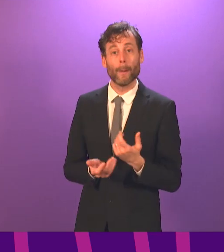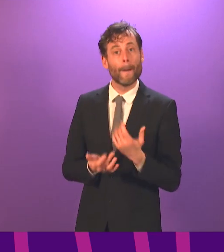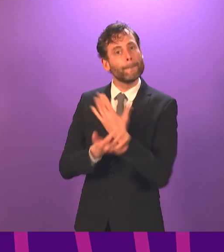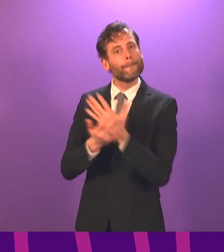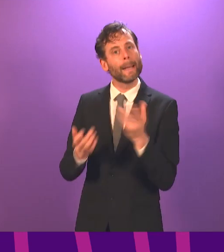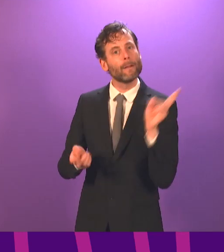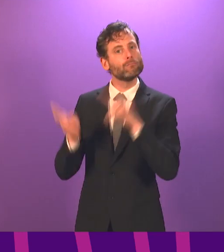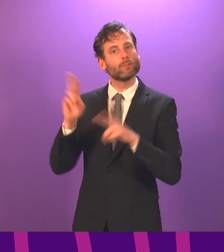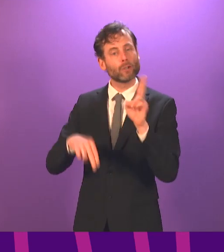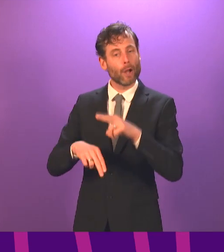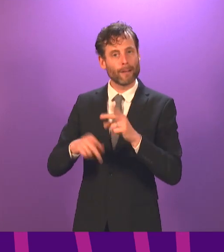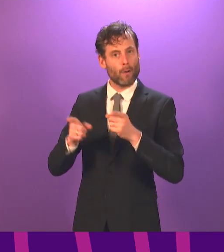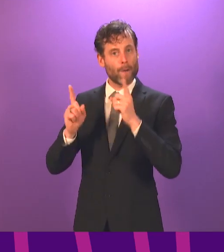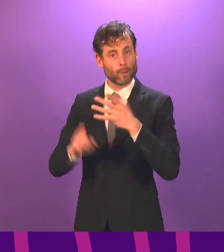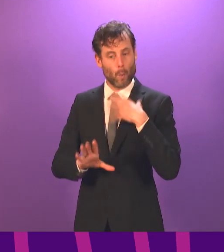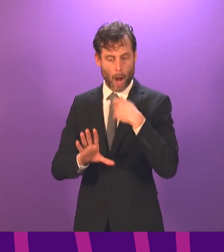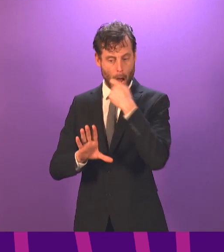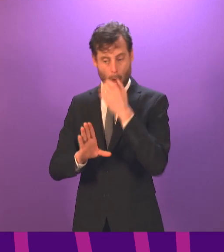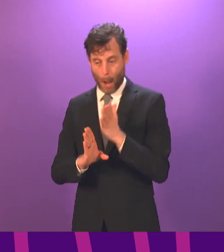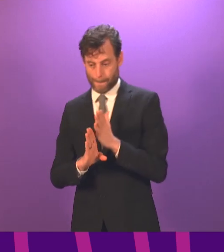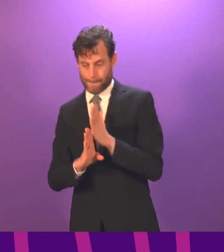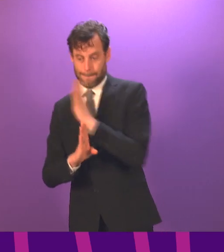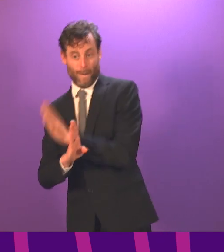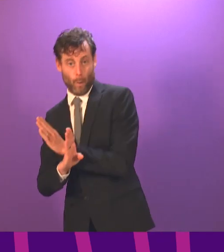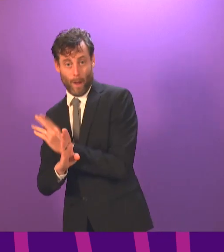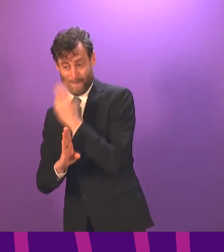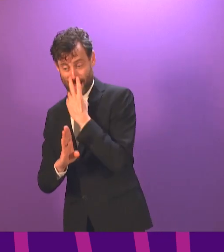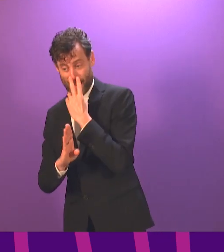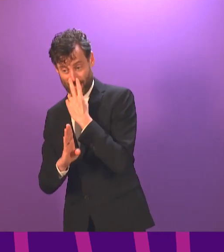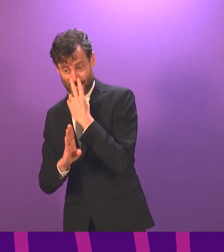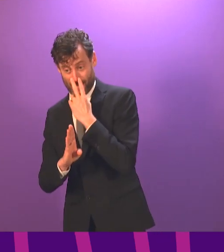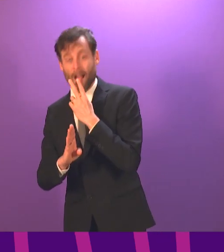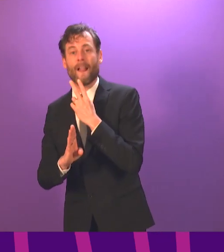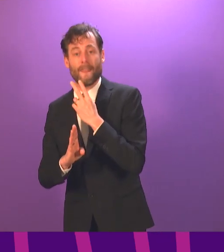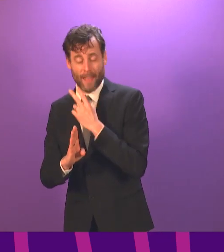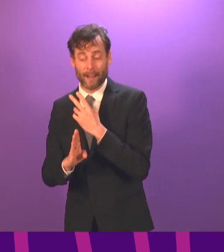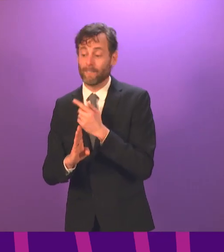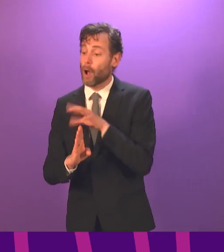the evening before the count so that—rightly—they can replace any workers who test positive.